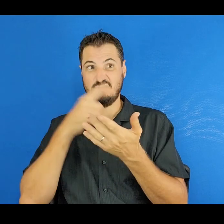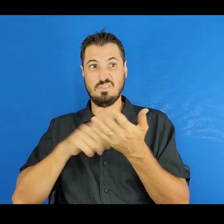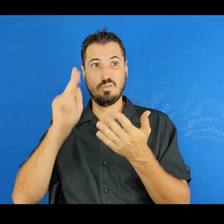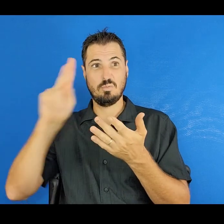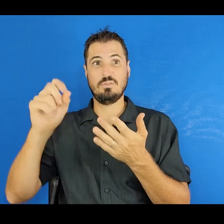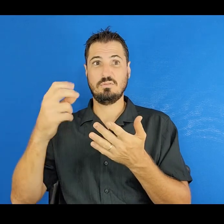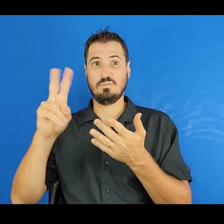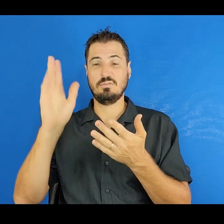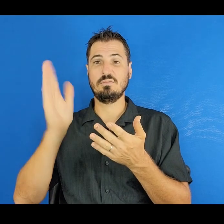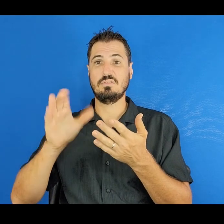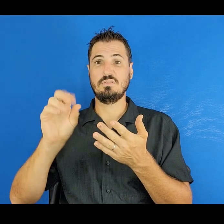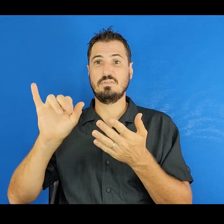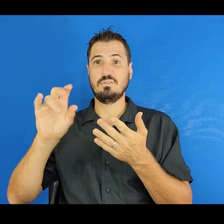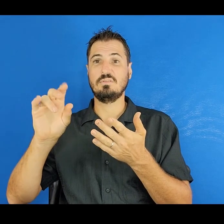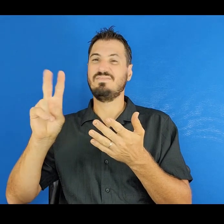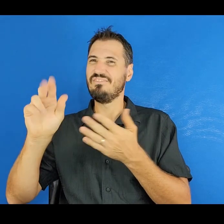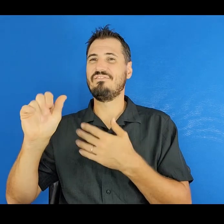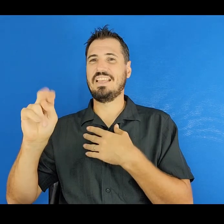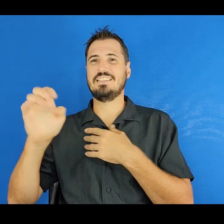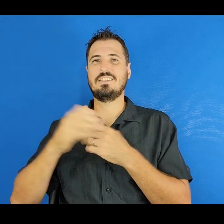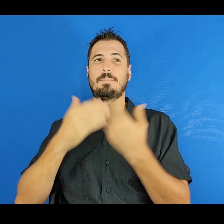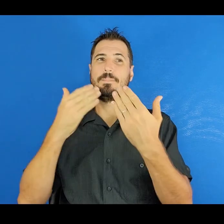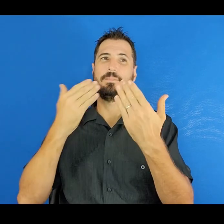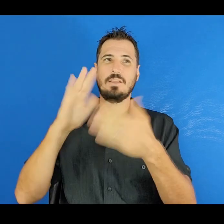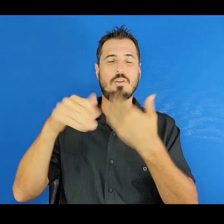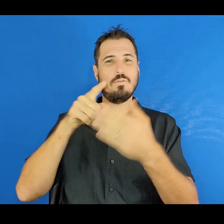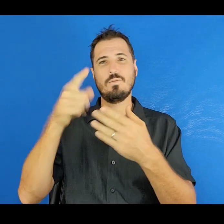Mahalo to everyone working together to keep our community safe. Please…